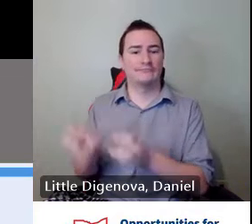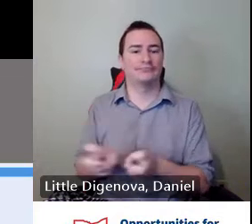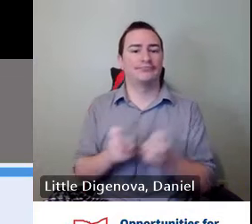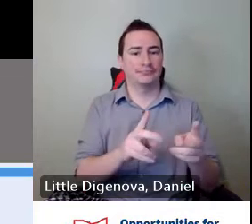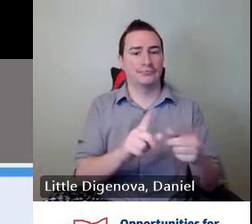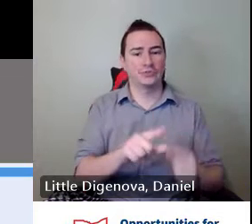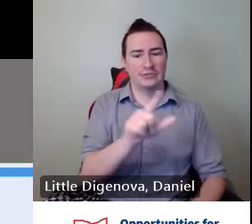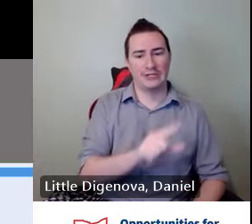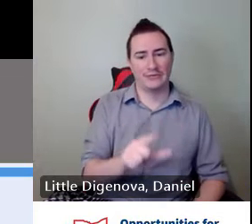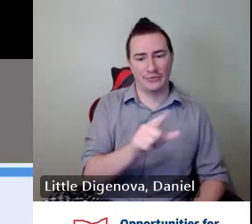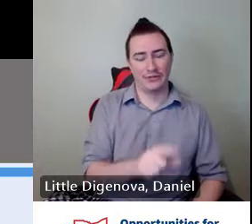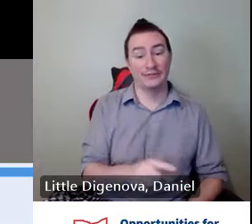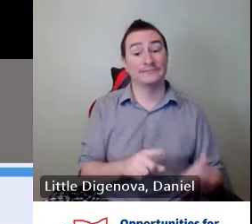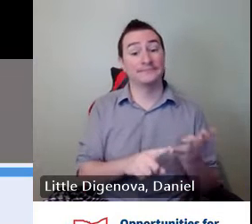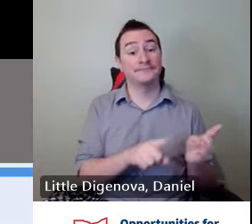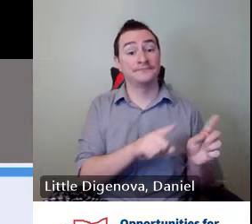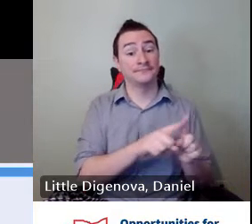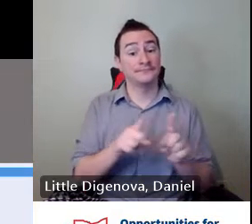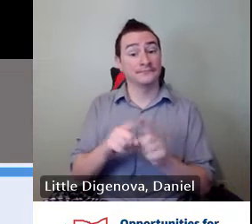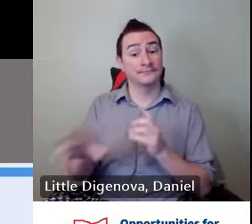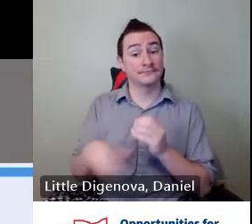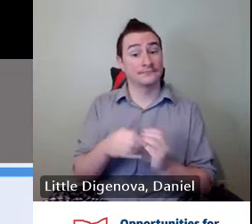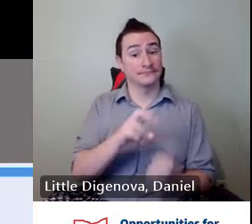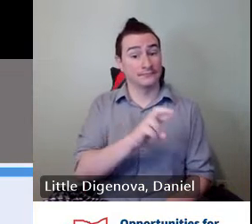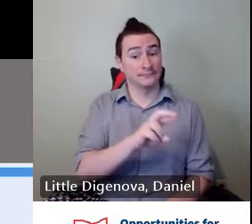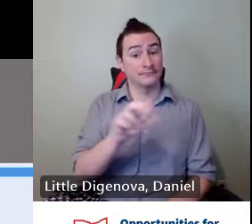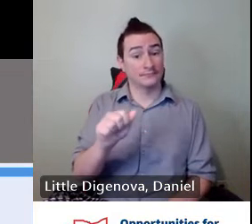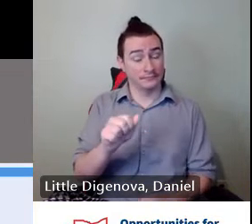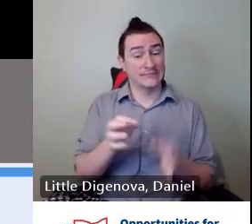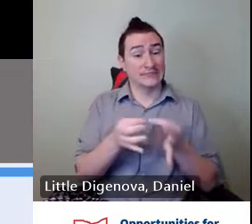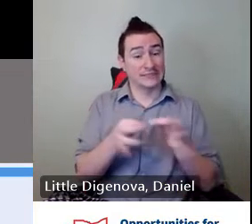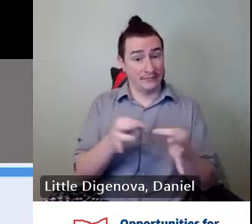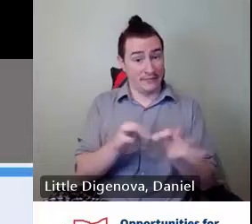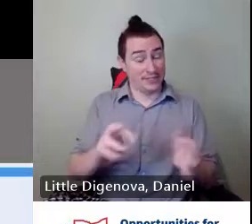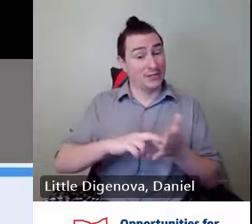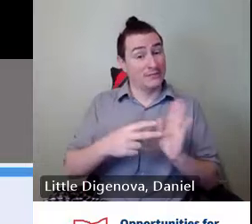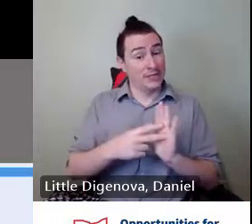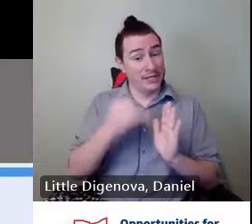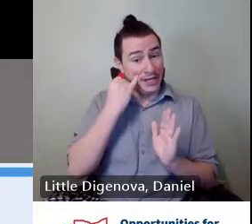invitation to the webinar, so if attendees need an accommodation, they know who to contact to ask.